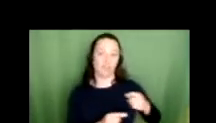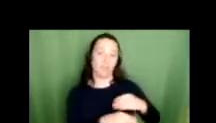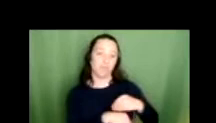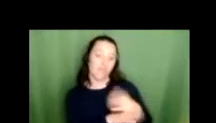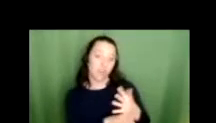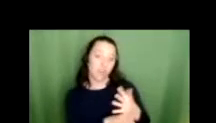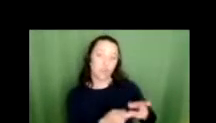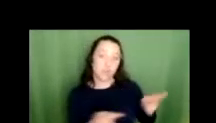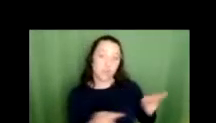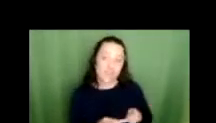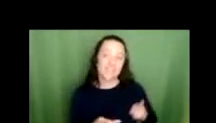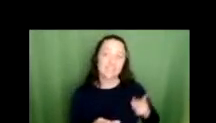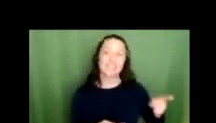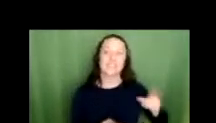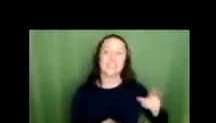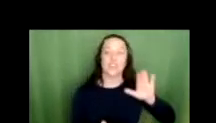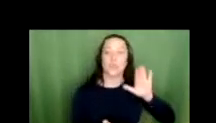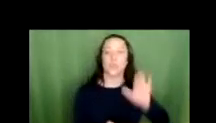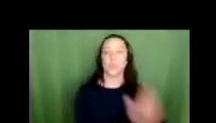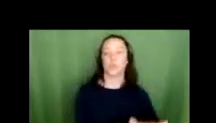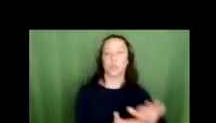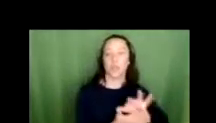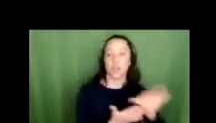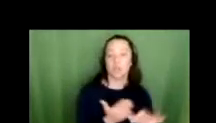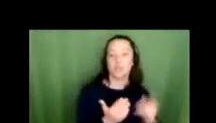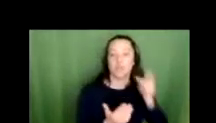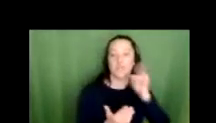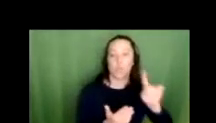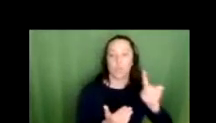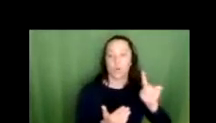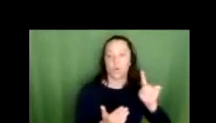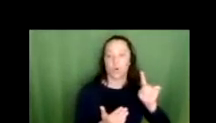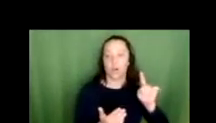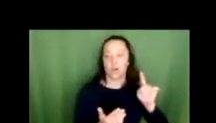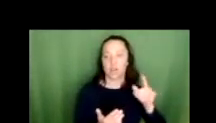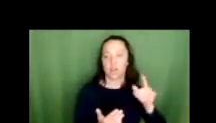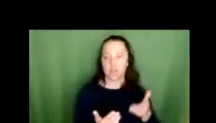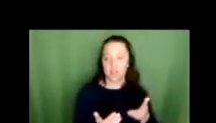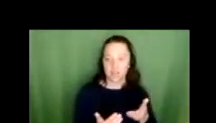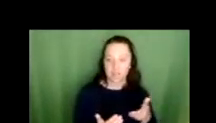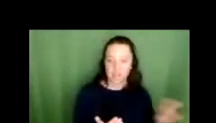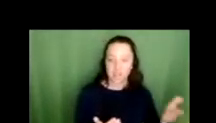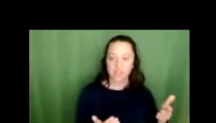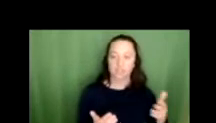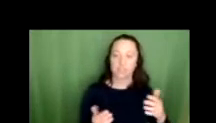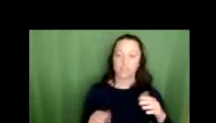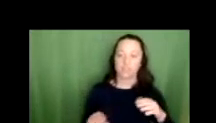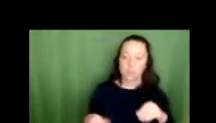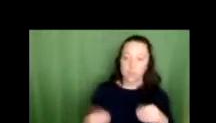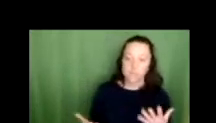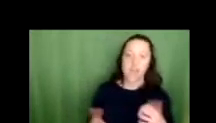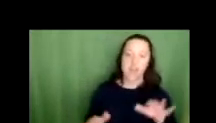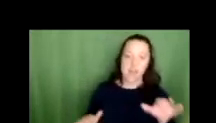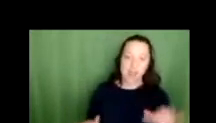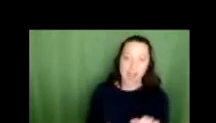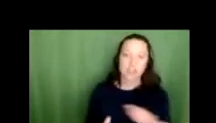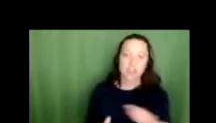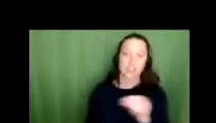guests to provide action and expression with the material that we're presenting. So that is